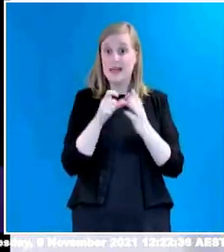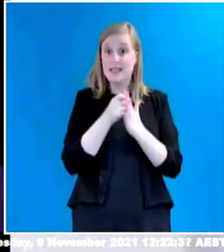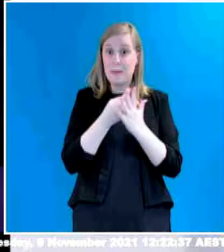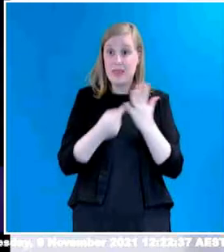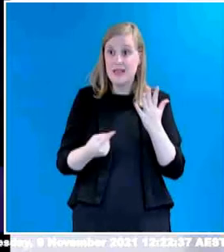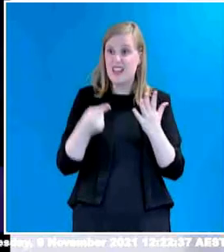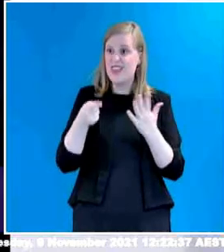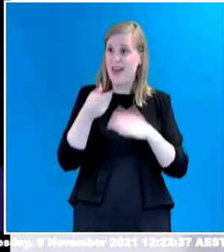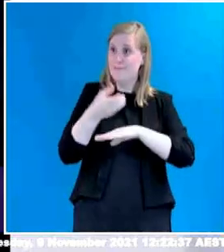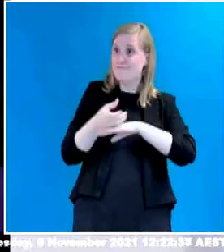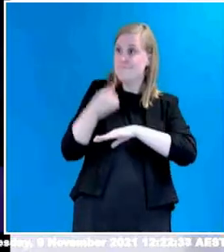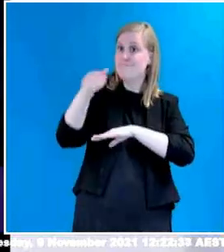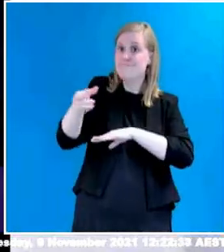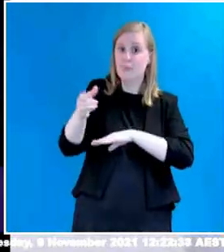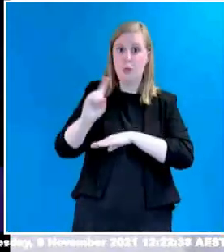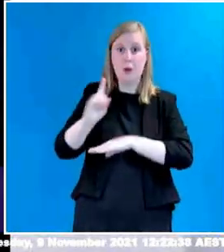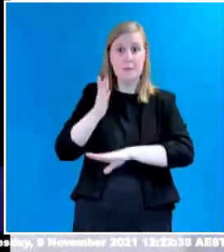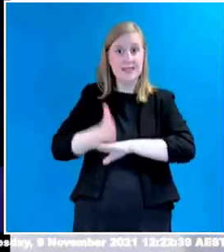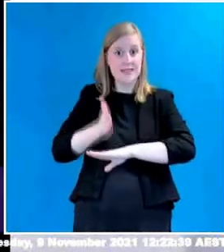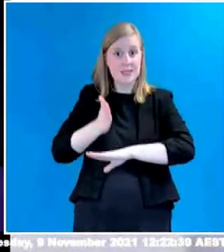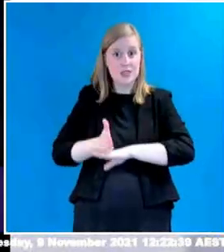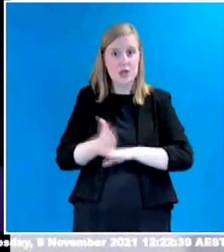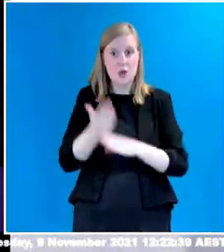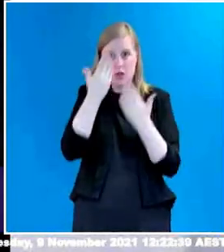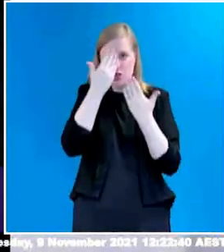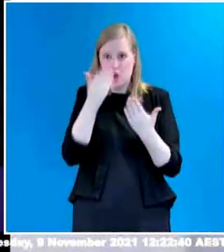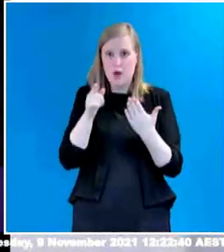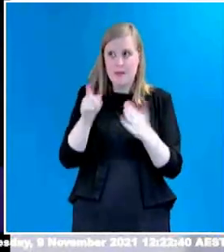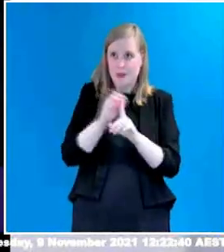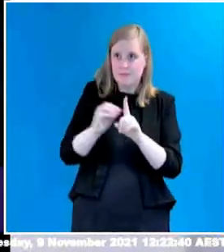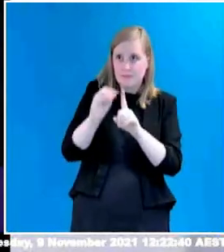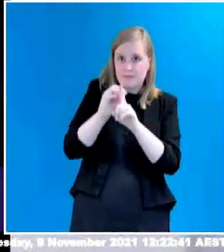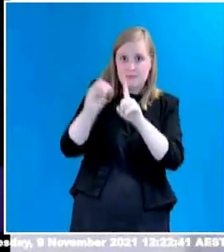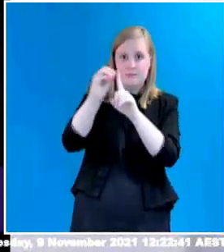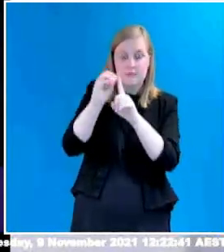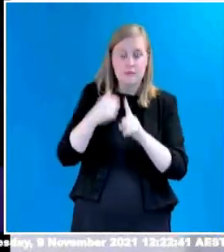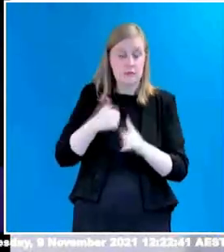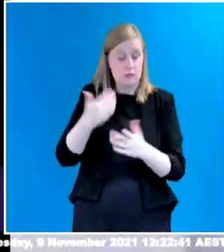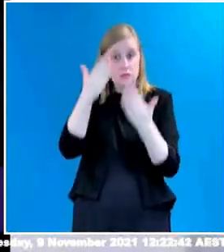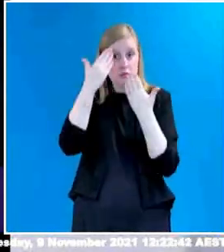understand what outcomes are happening. I would like here to mention the Victorian Government because it is the